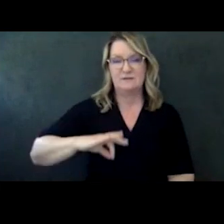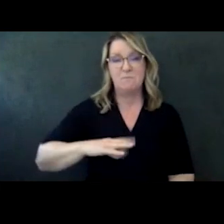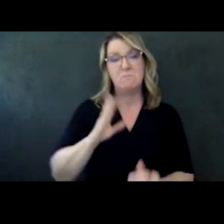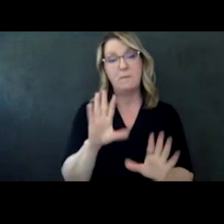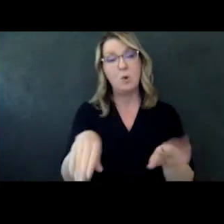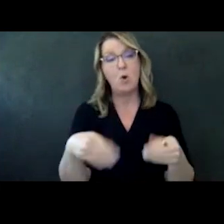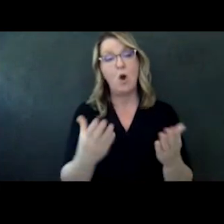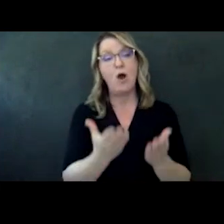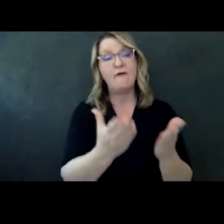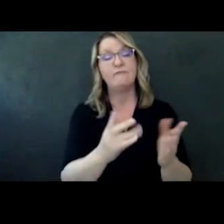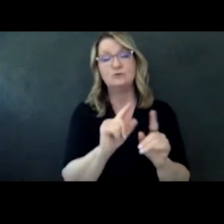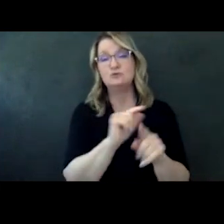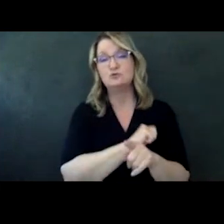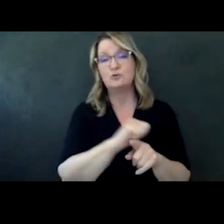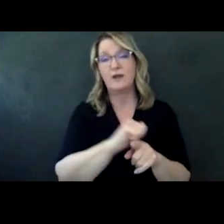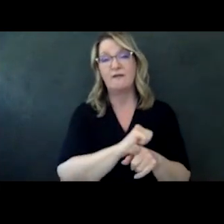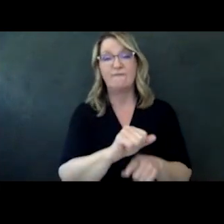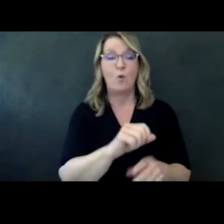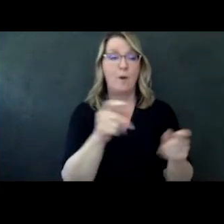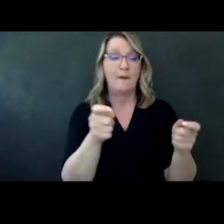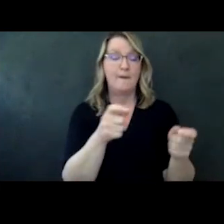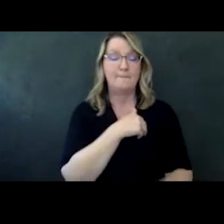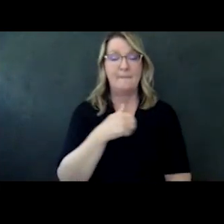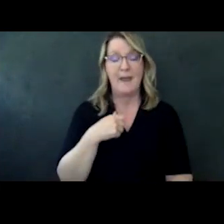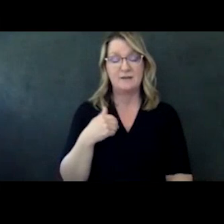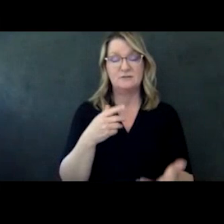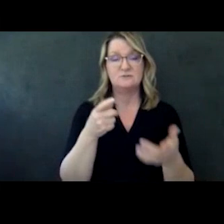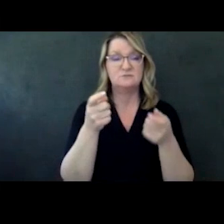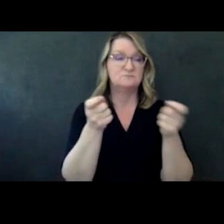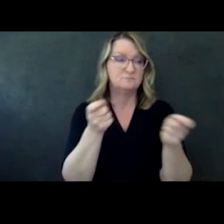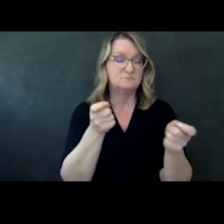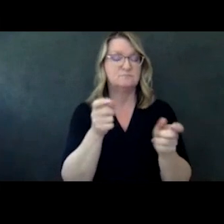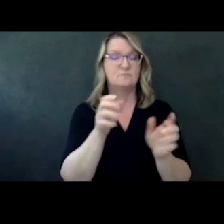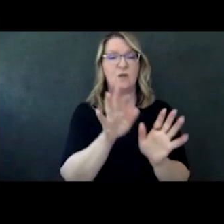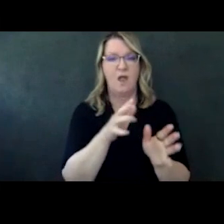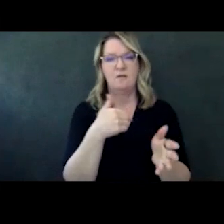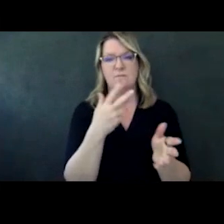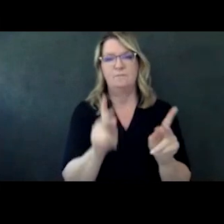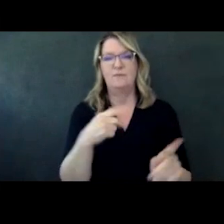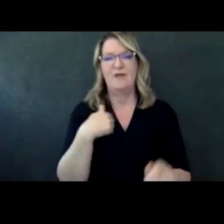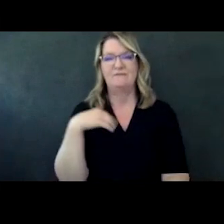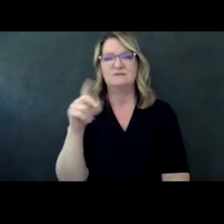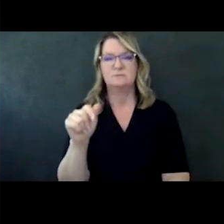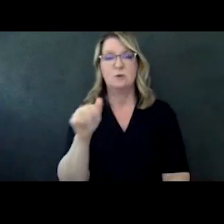about onboarding people with disabilities or offer them on -the -job support for onboarding. Again,